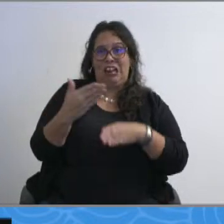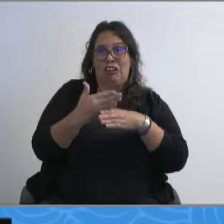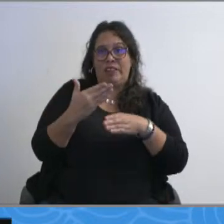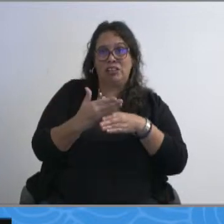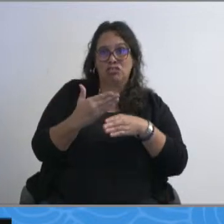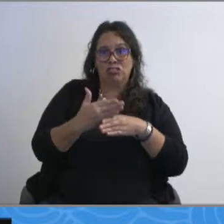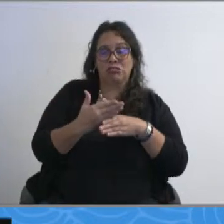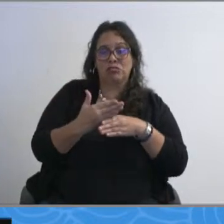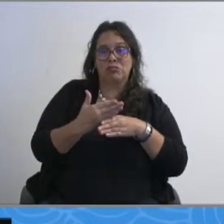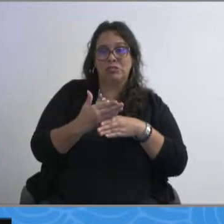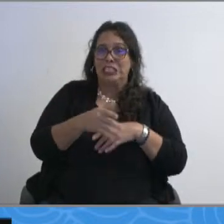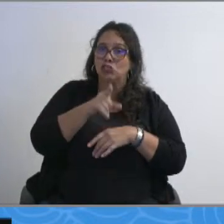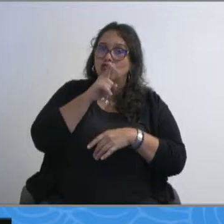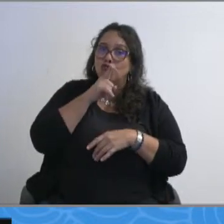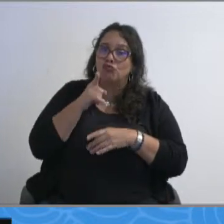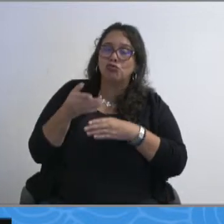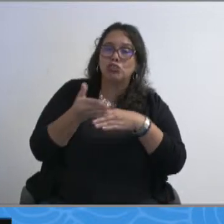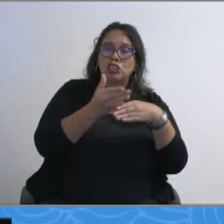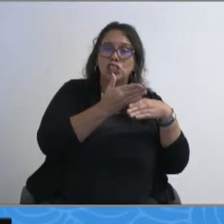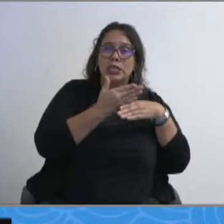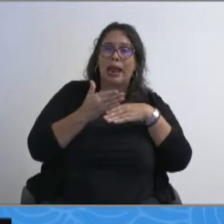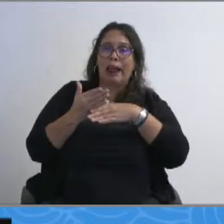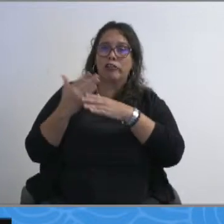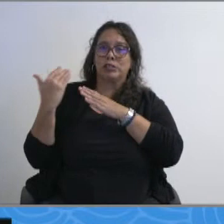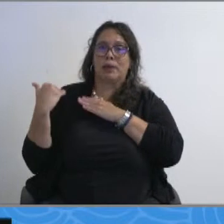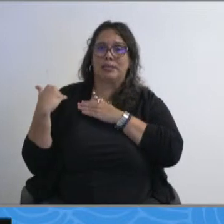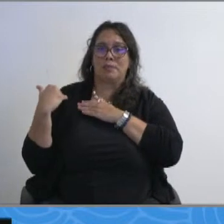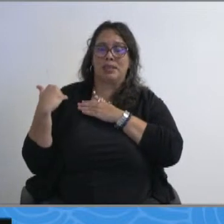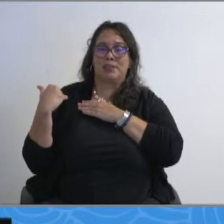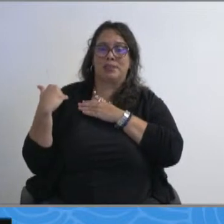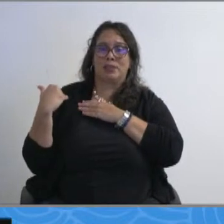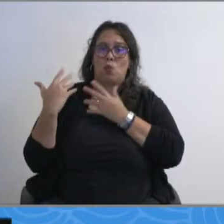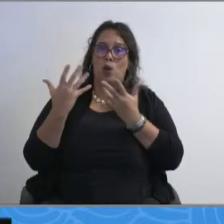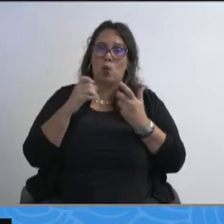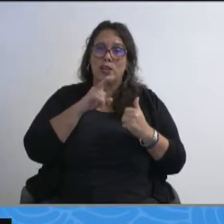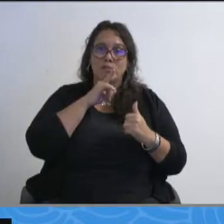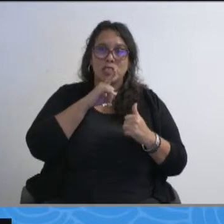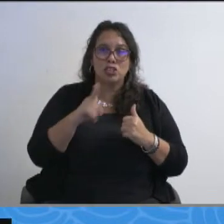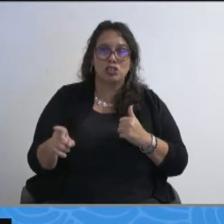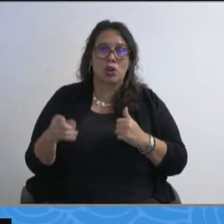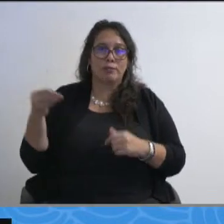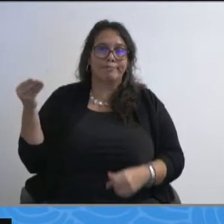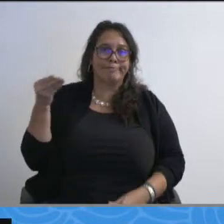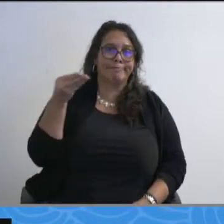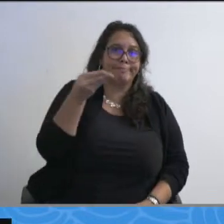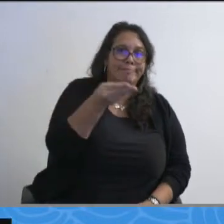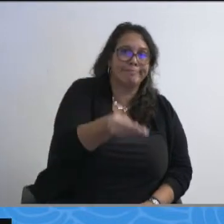it is a true shared responsibility that we are ensuring that it's being delivered with fidelity,